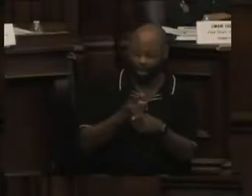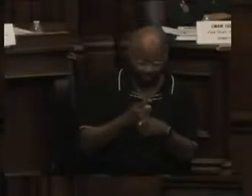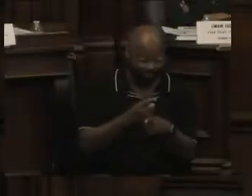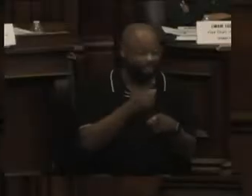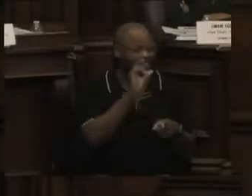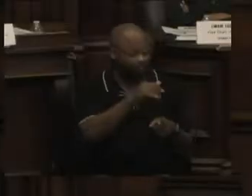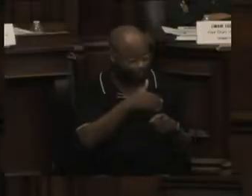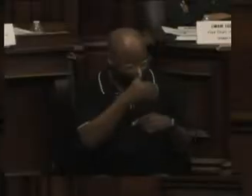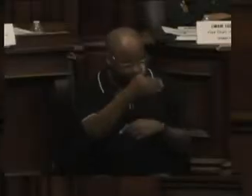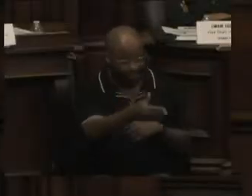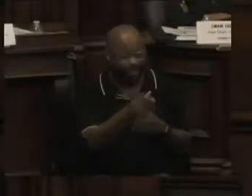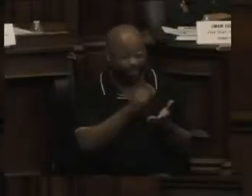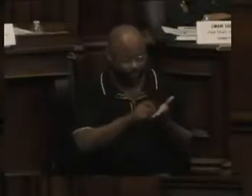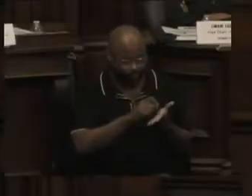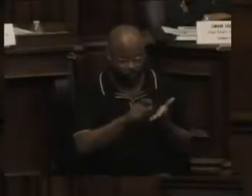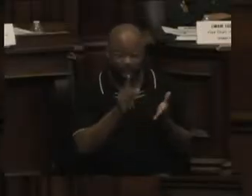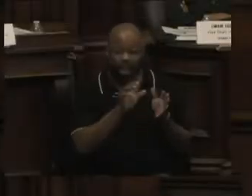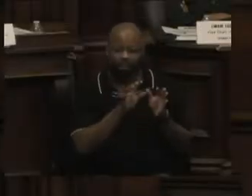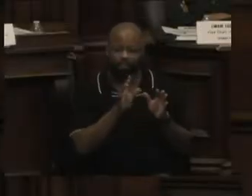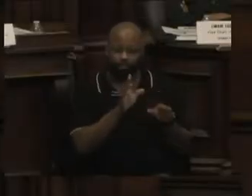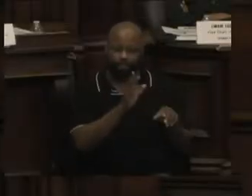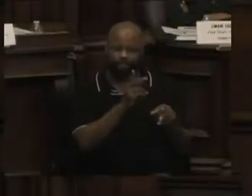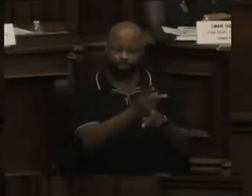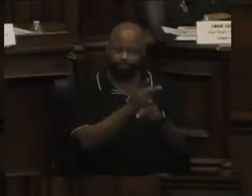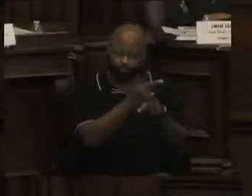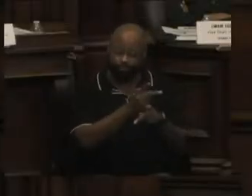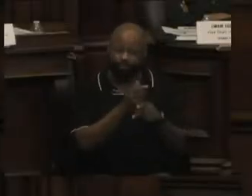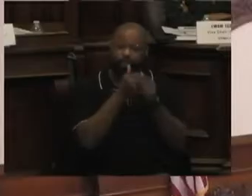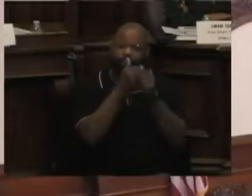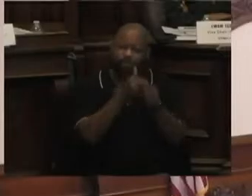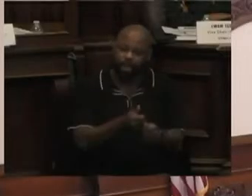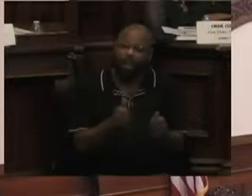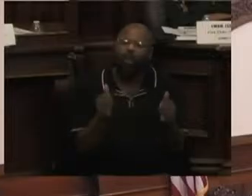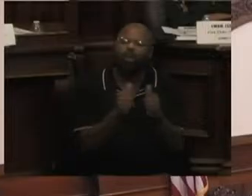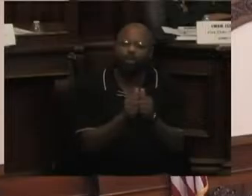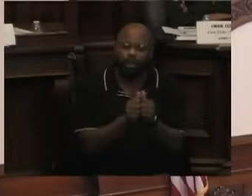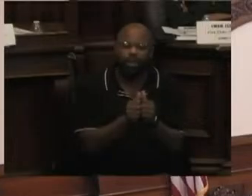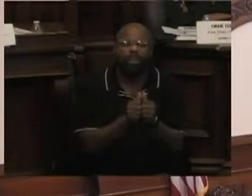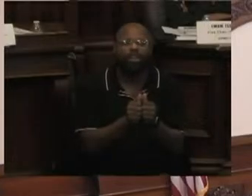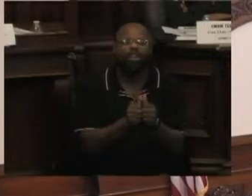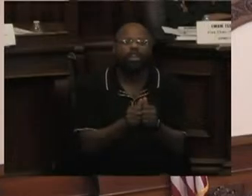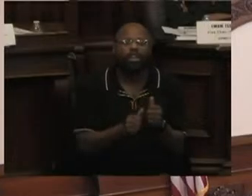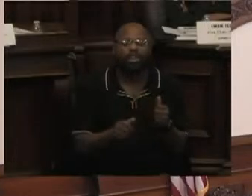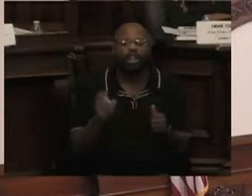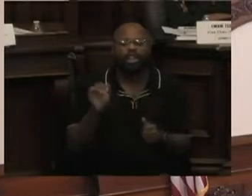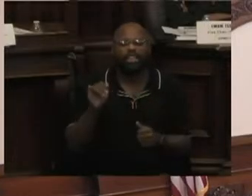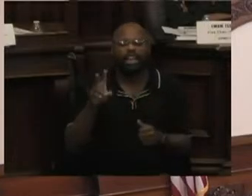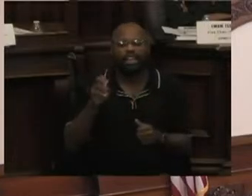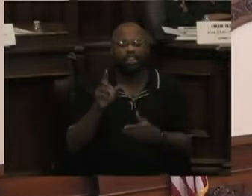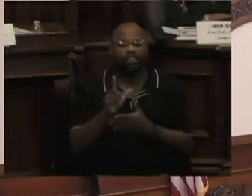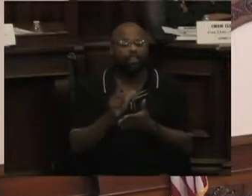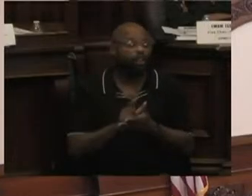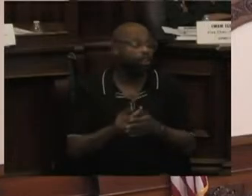it. So we need to be mindful if we are going to be doing that. We need to be compliant with the open meeting. Absolutely